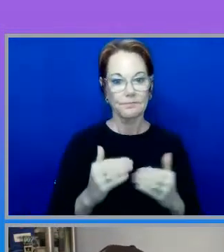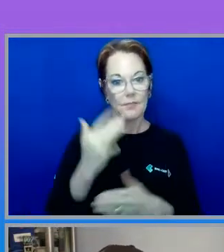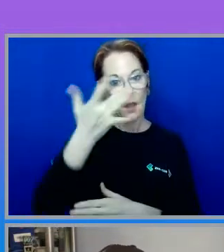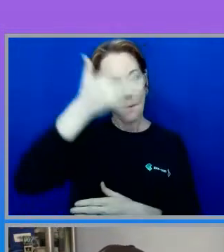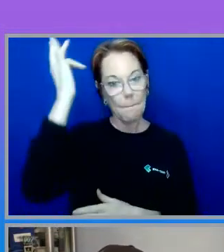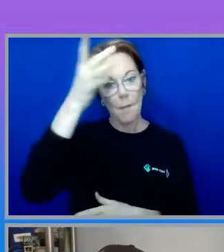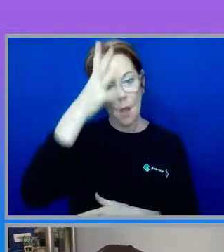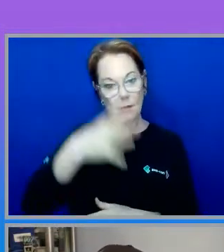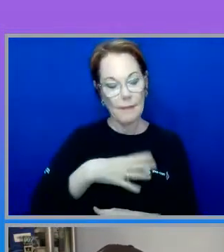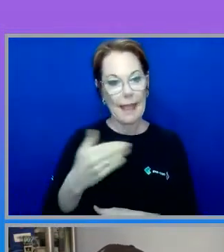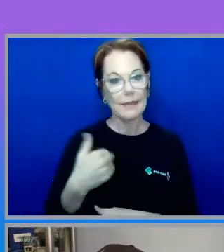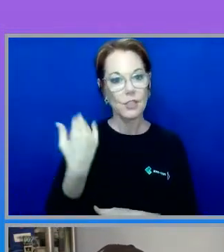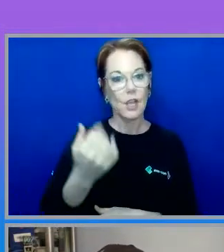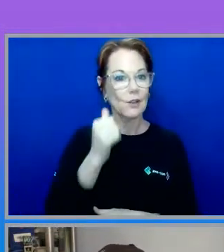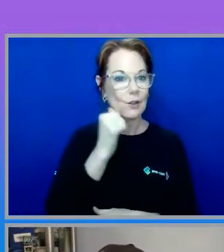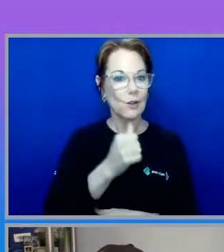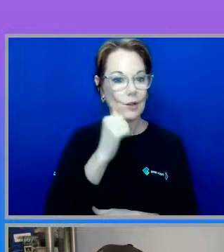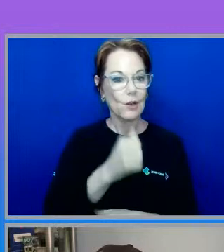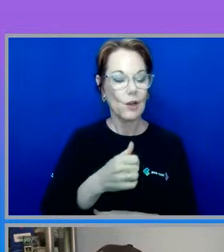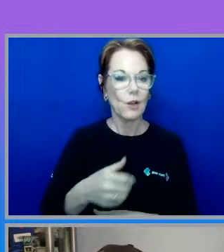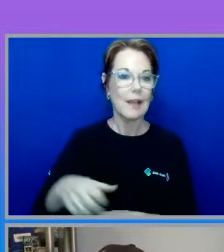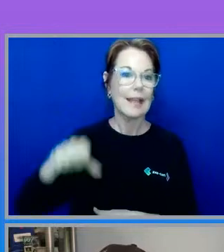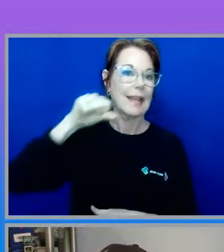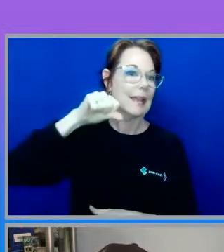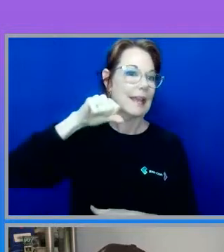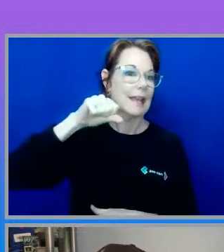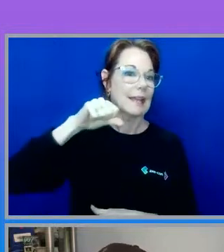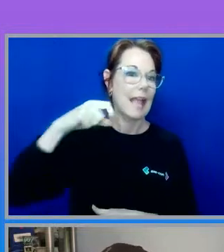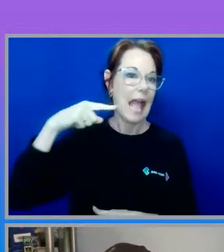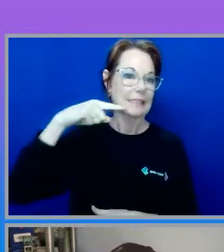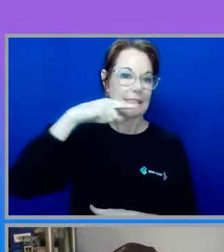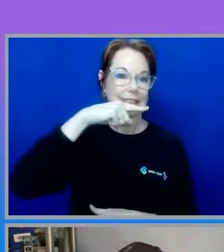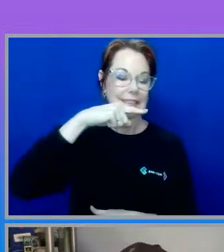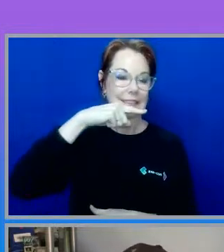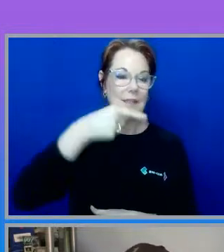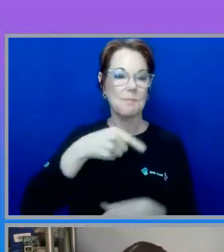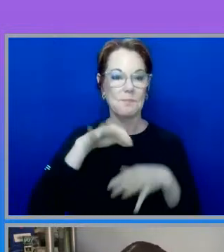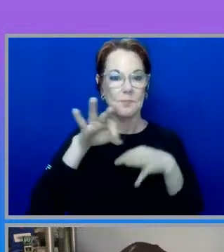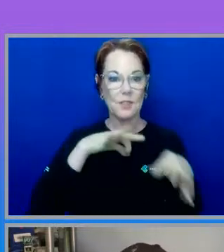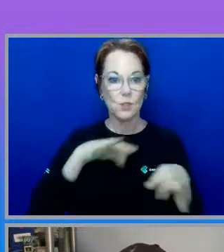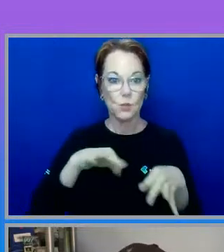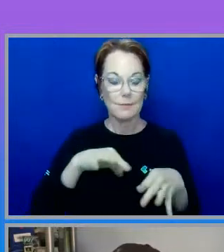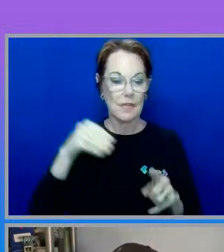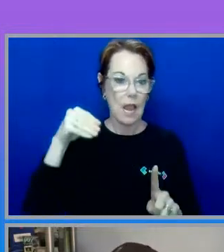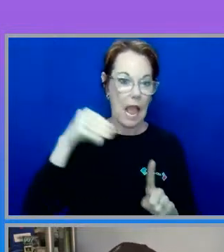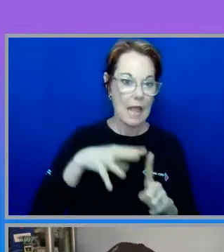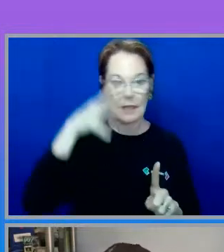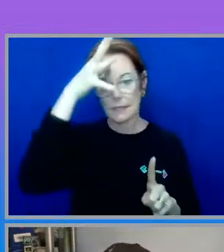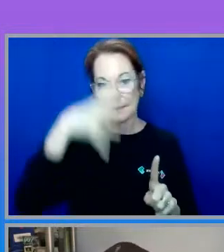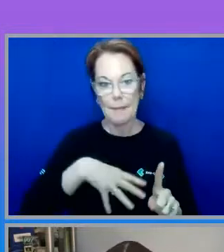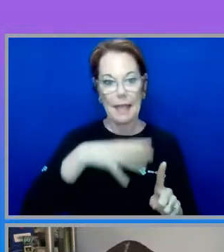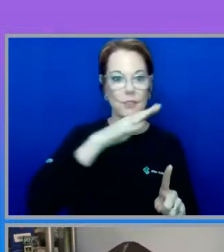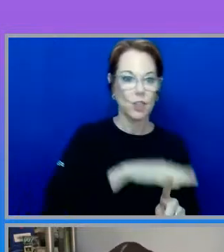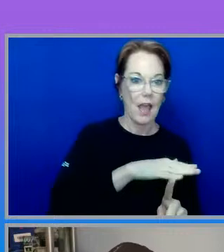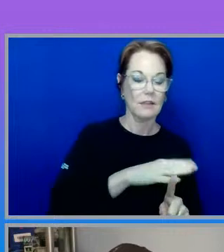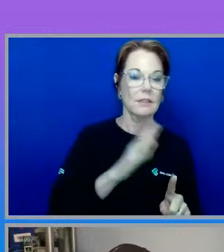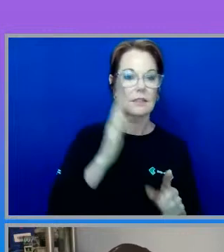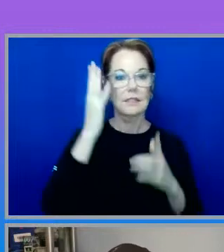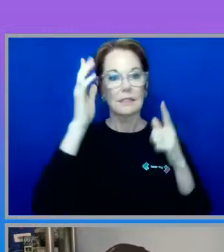bald man and a young girl smiling while holding carrots, as if as if to eat them. This description highlights the